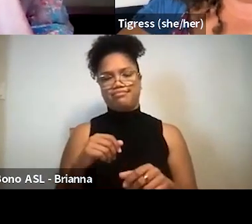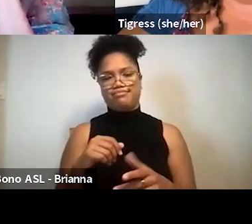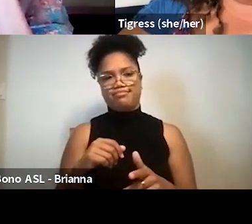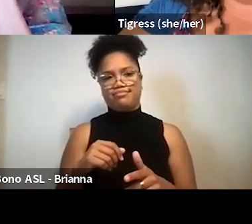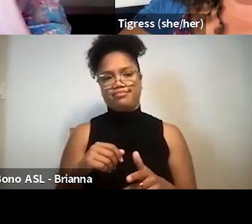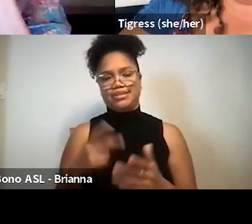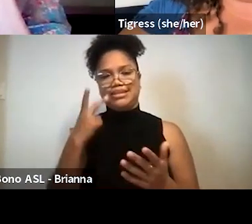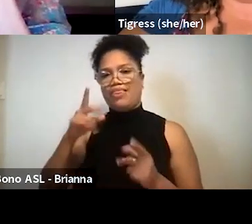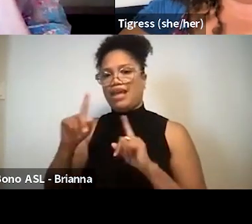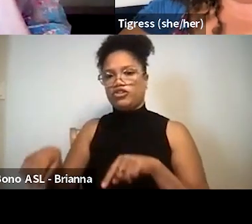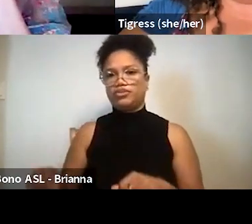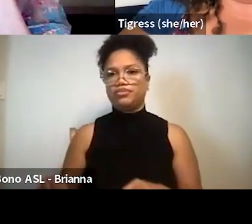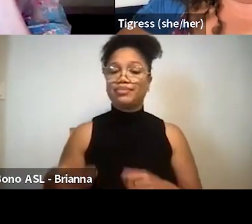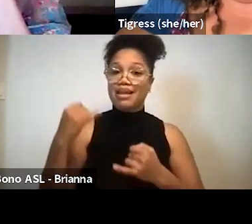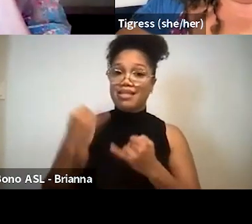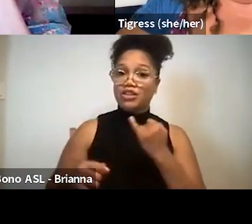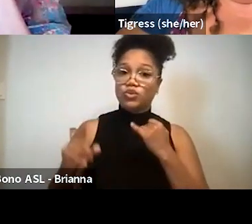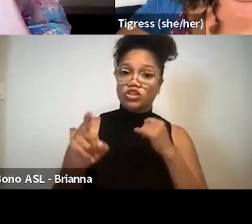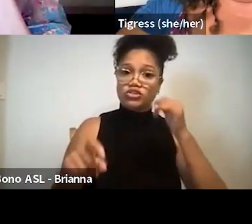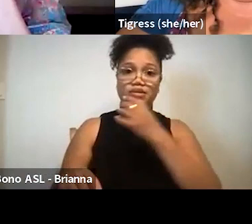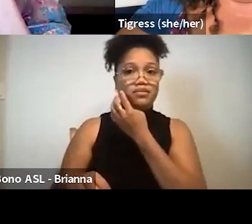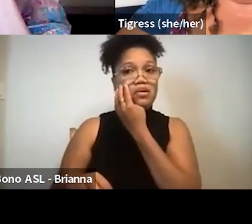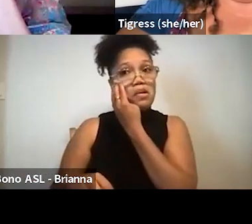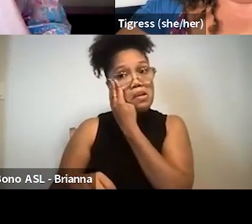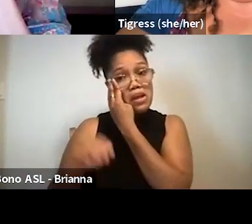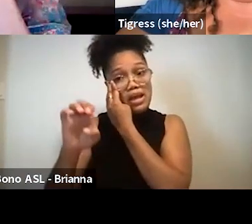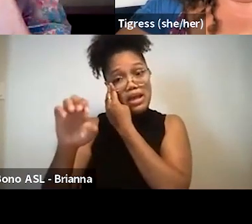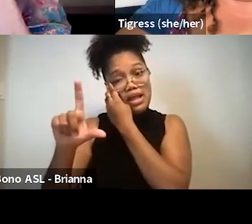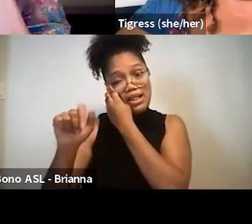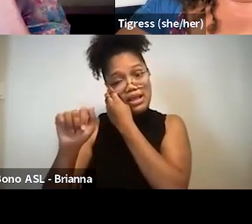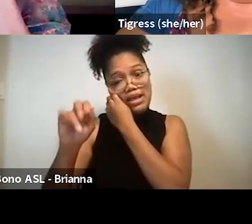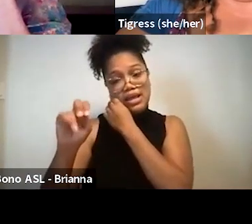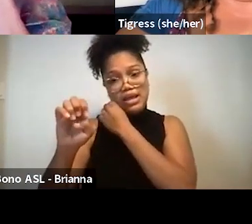But I want to end with a question from from Elaine, which is about